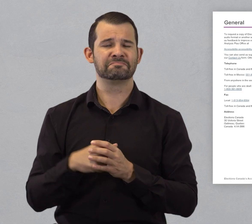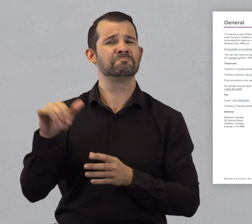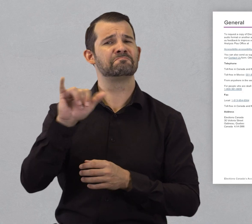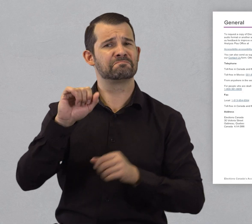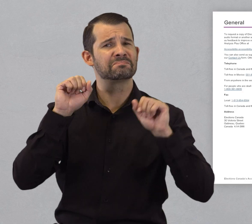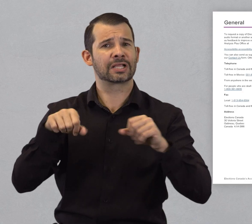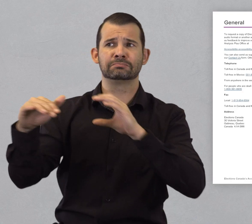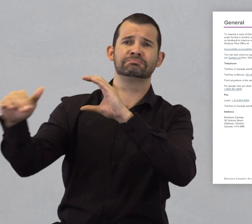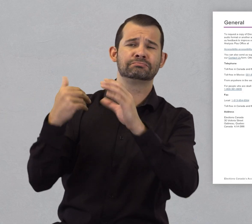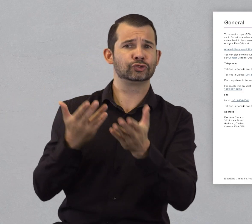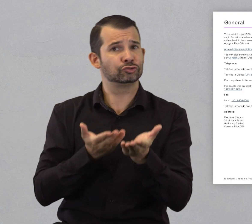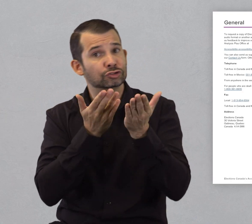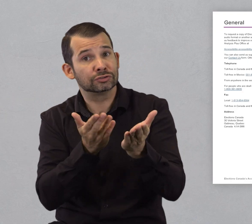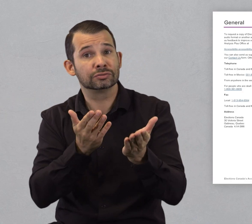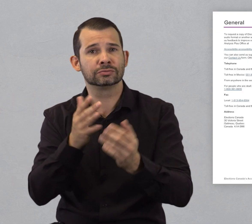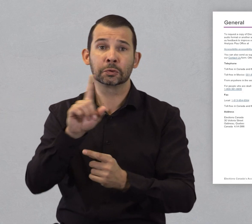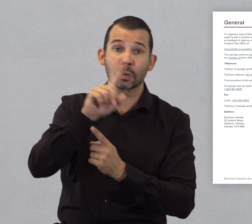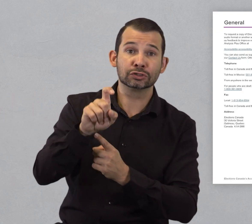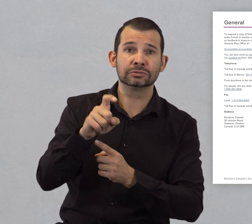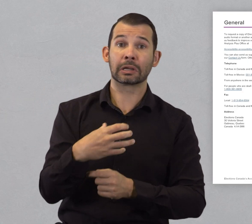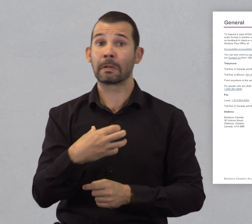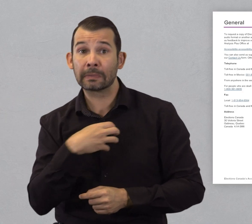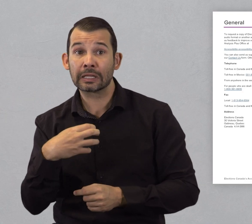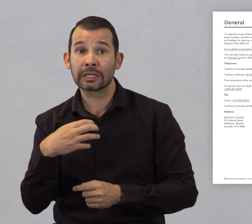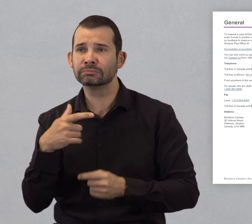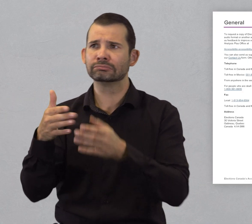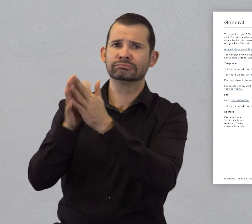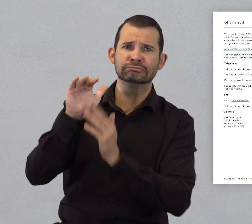You can also send us suggestions, questions and complaints, request